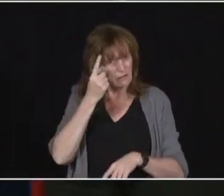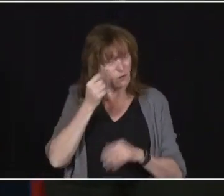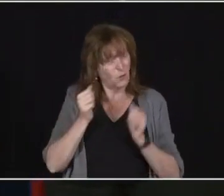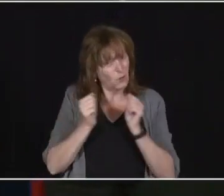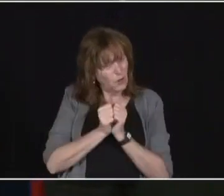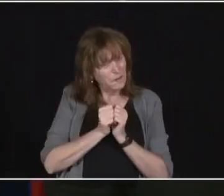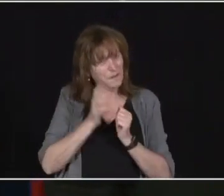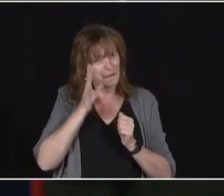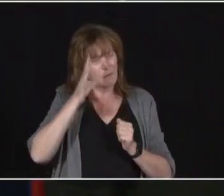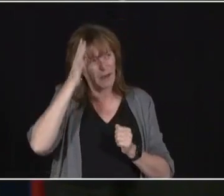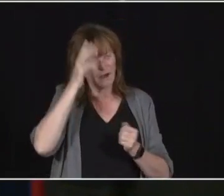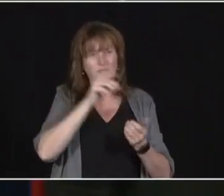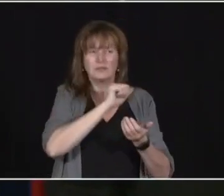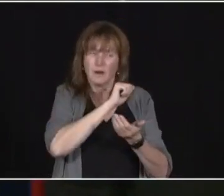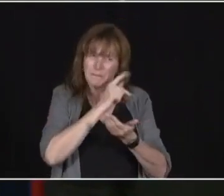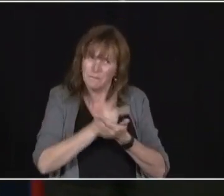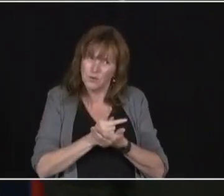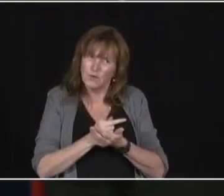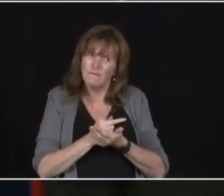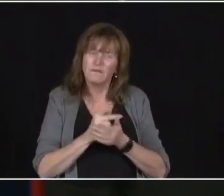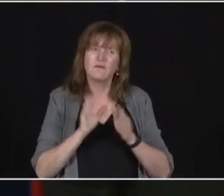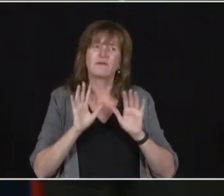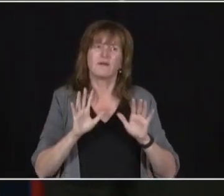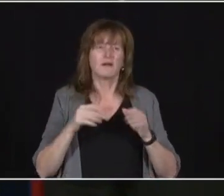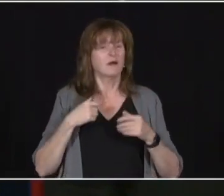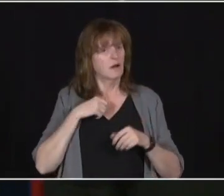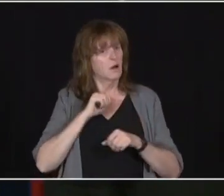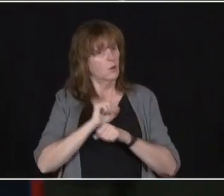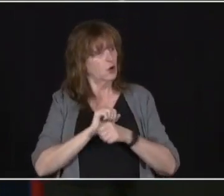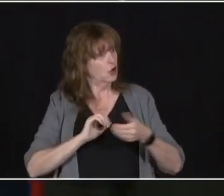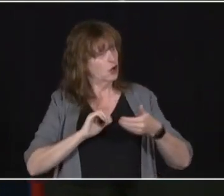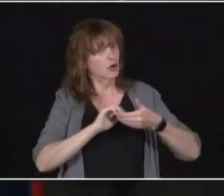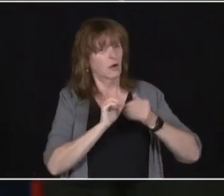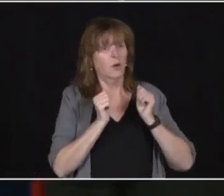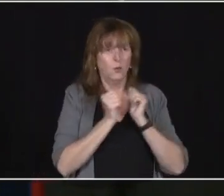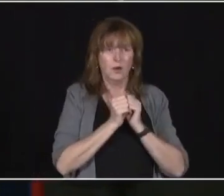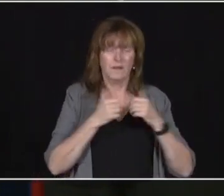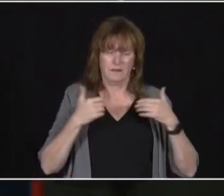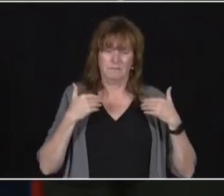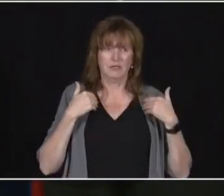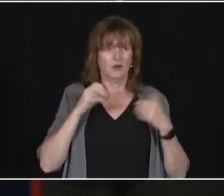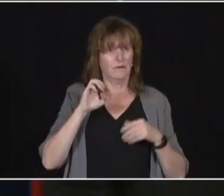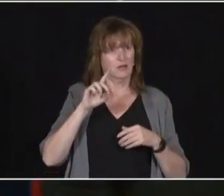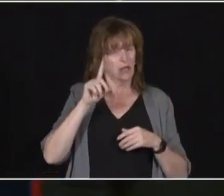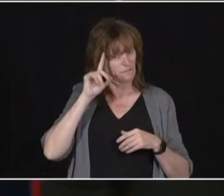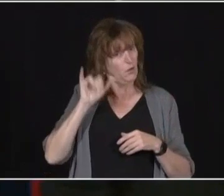ministry. This is something we will do if we see an outbreak but it's really important that you get